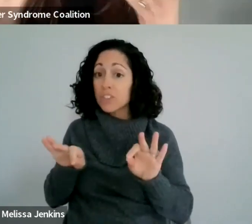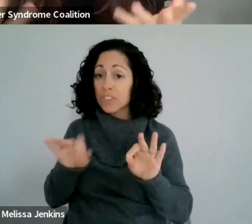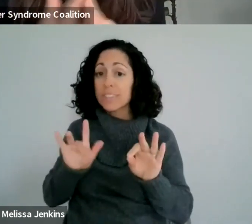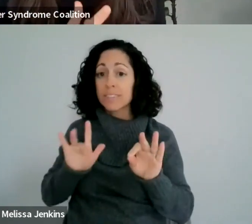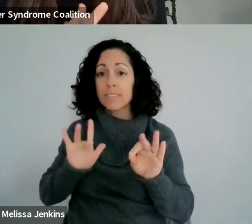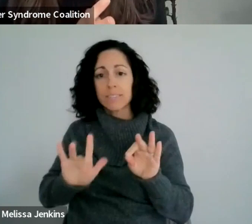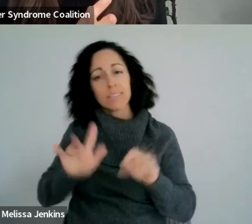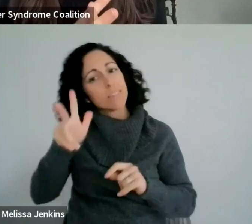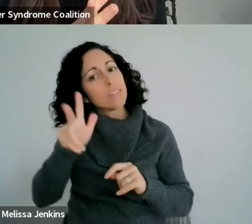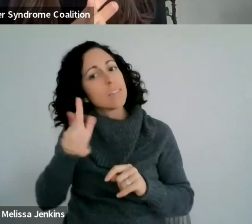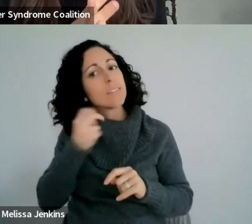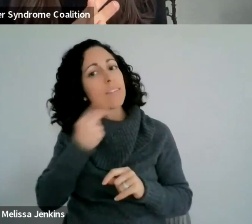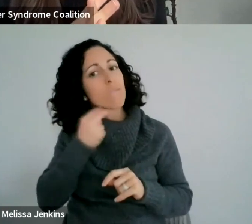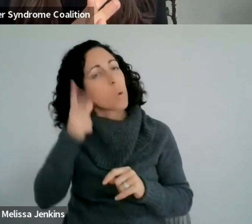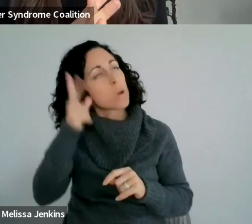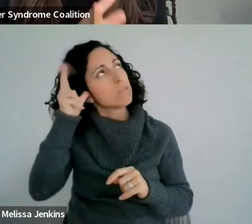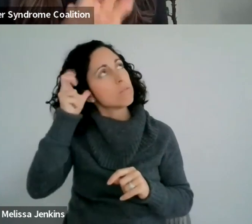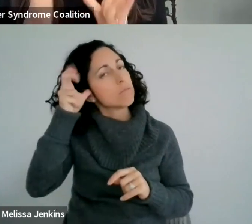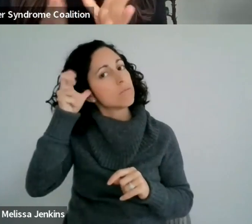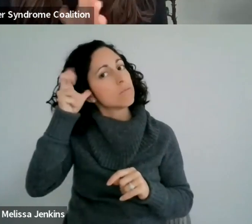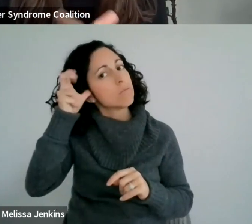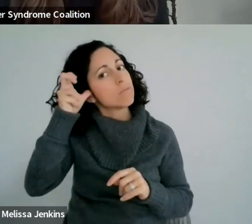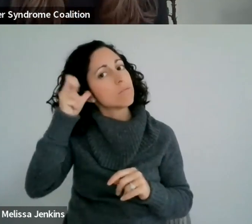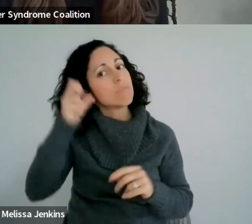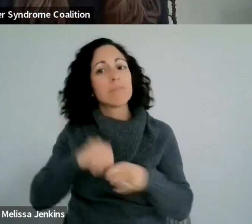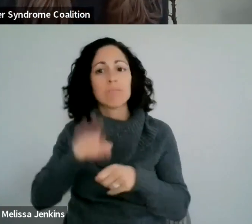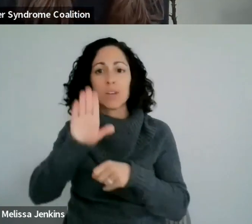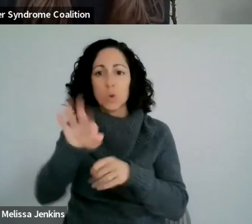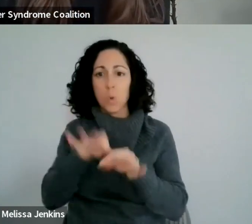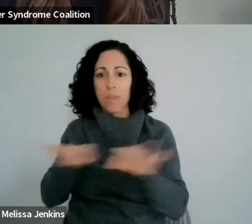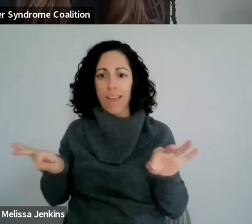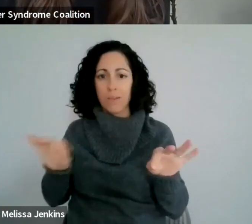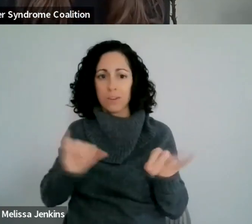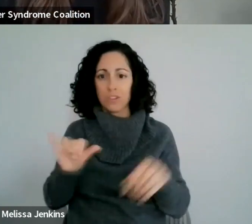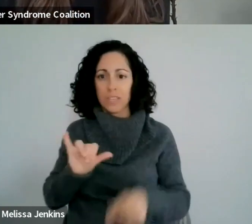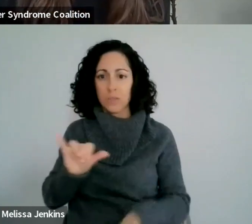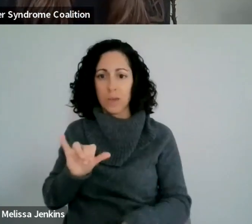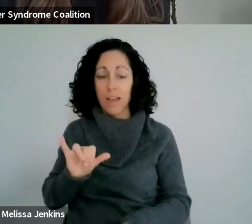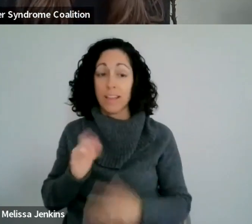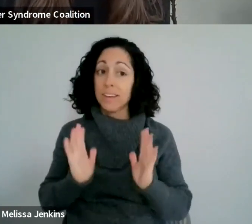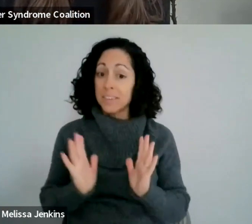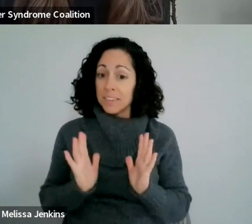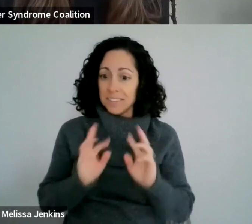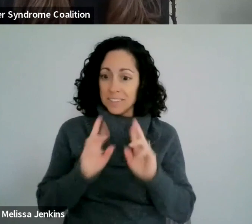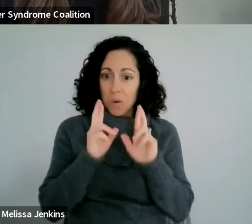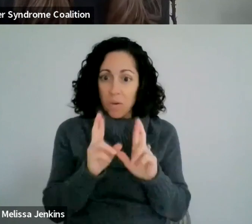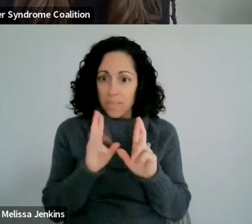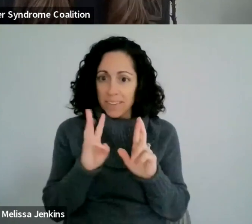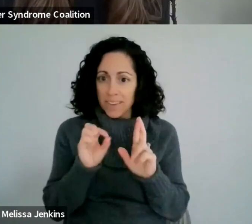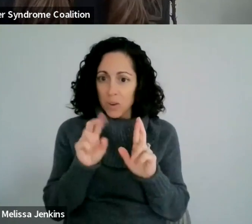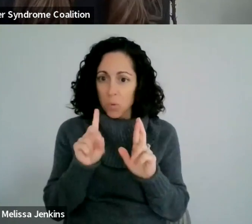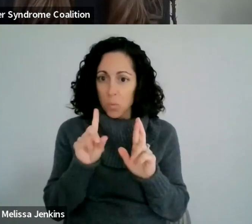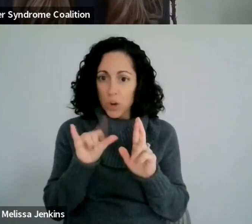listen to the voice as well. So hopefully everyone can access the Wordly translation.